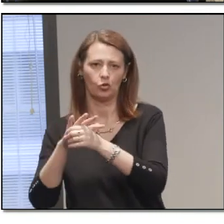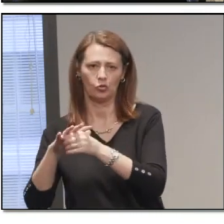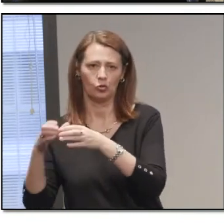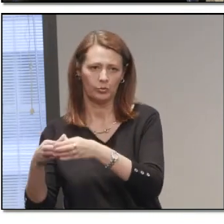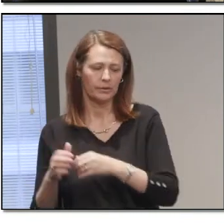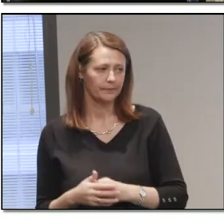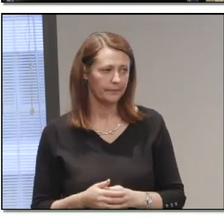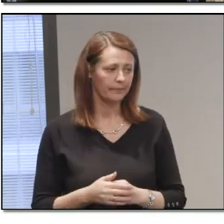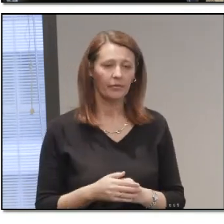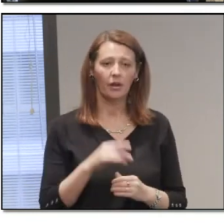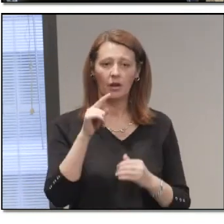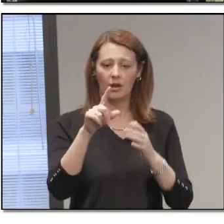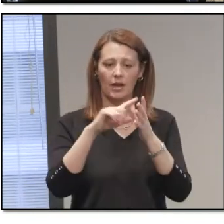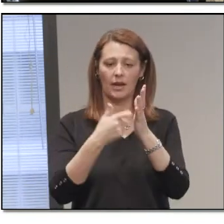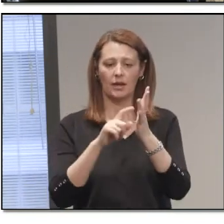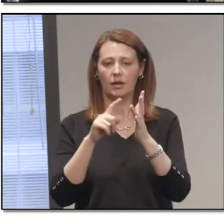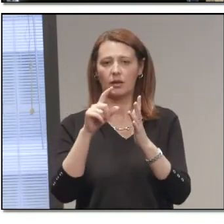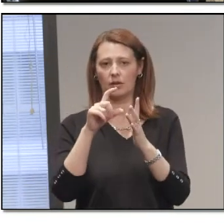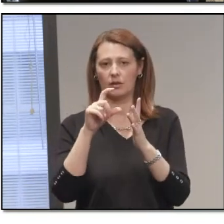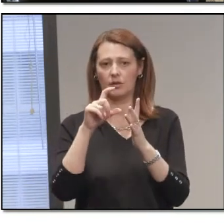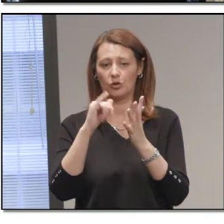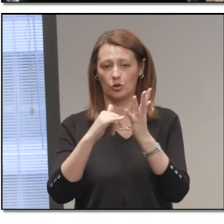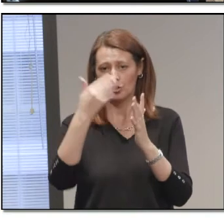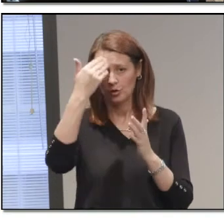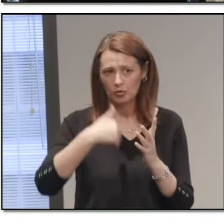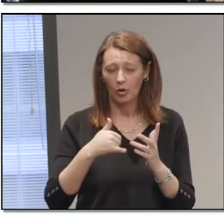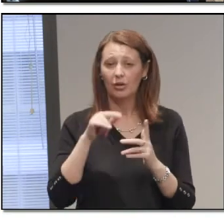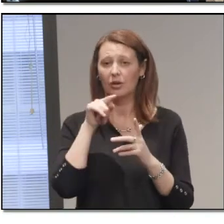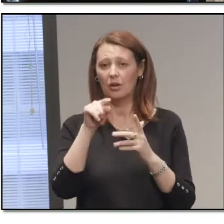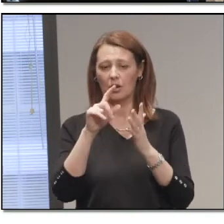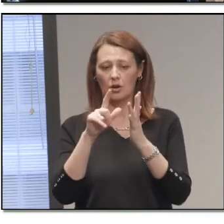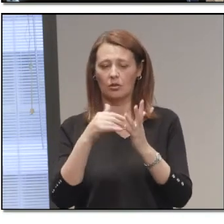Cardiovascular disease, coronary artery disease, and stroke have major environmental contributions